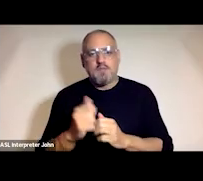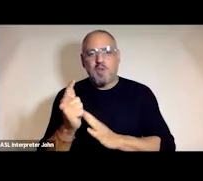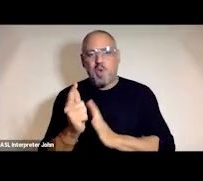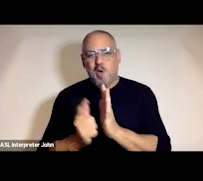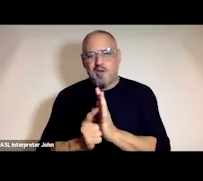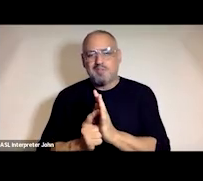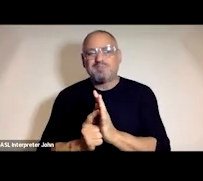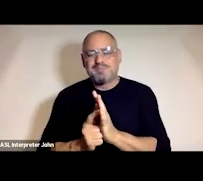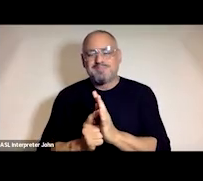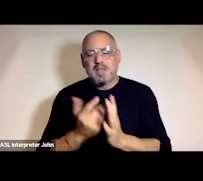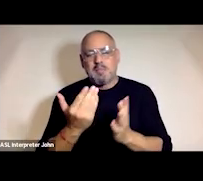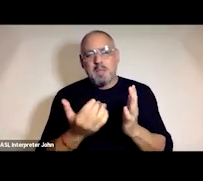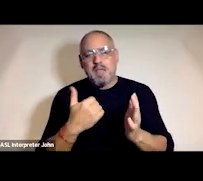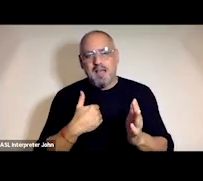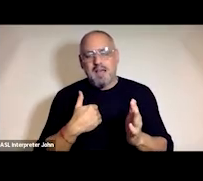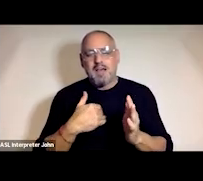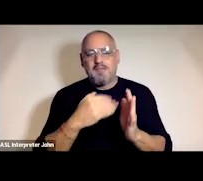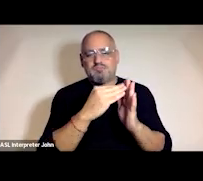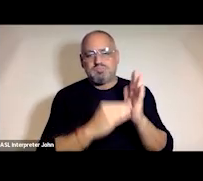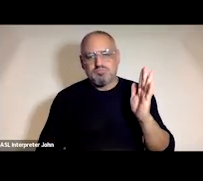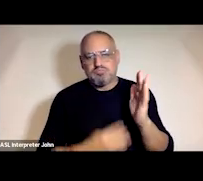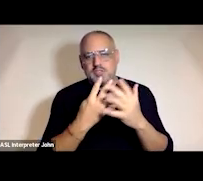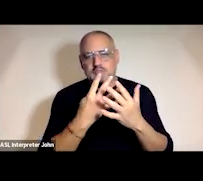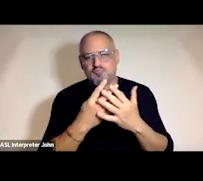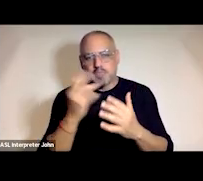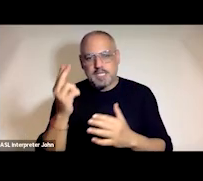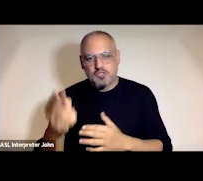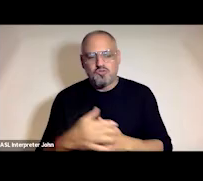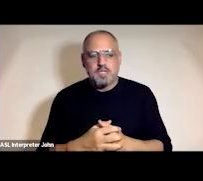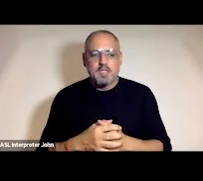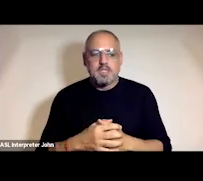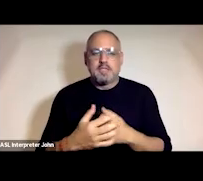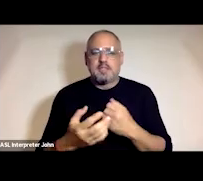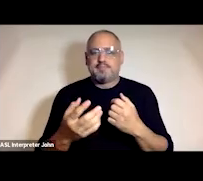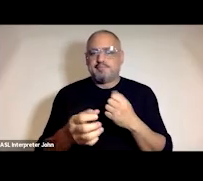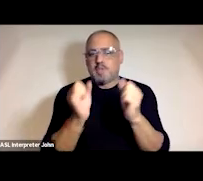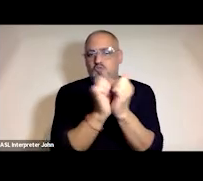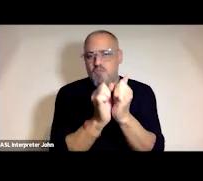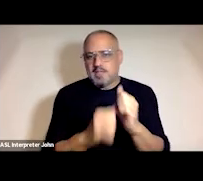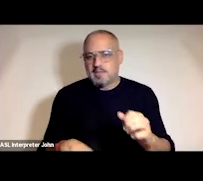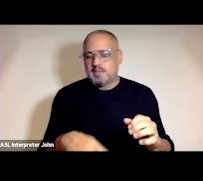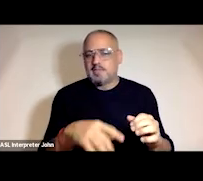and they may have a extensive incarceration history or arrest record. So that's a reality for a lot of people